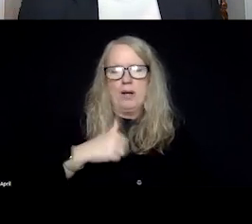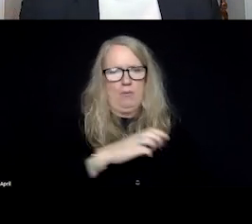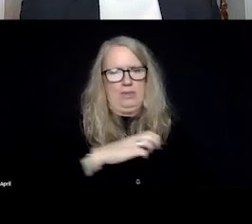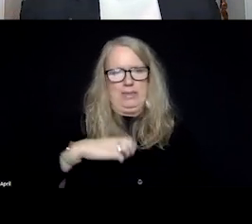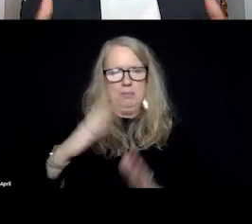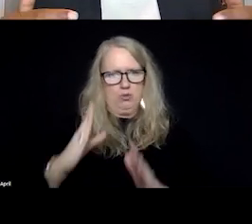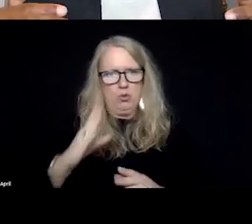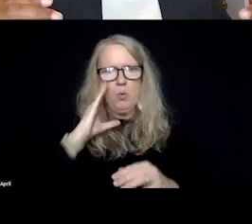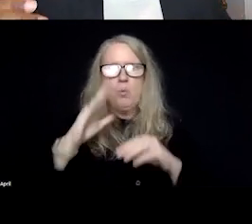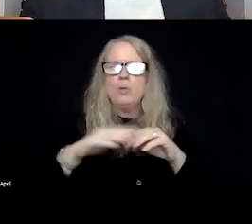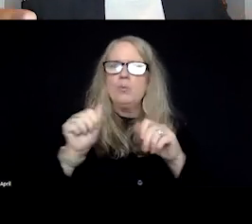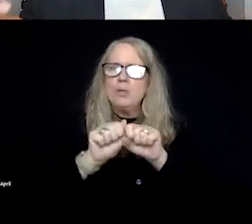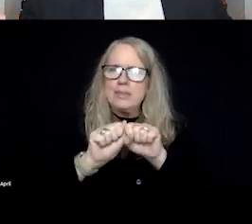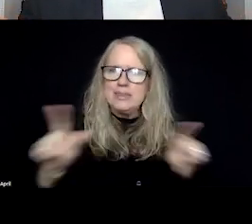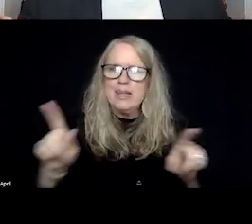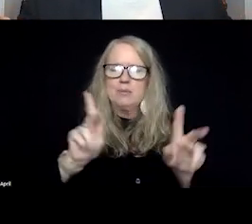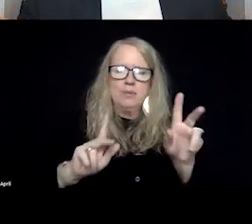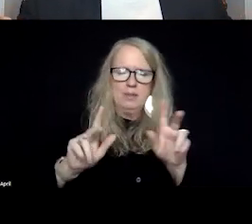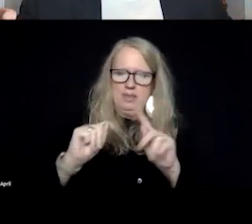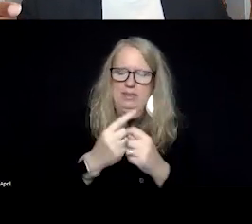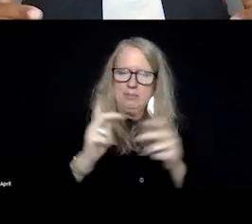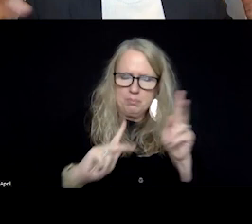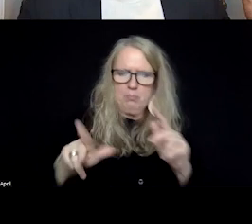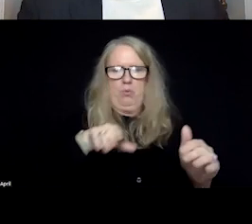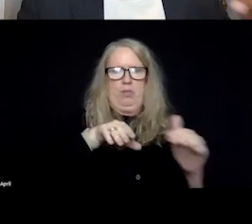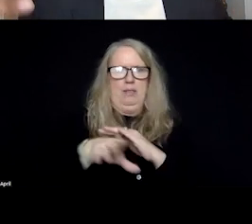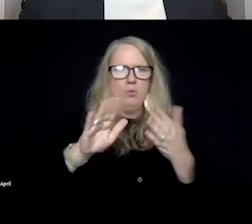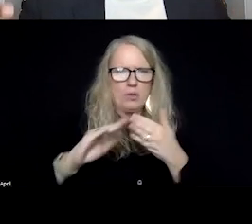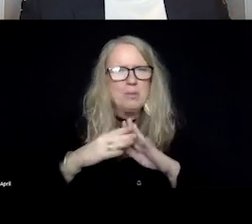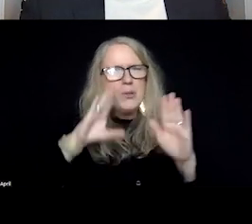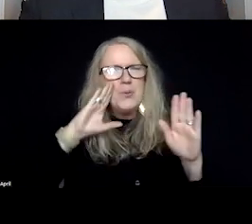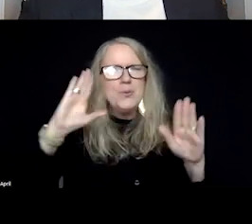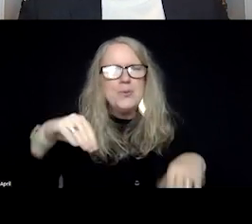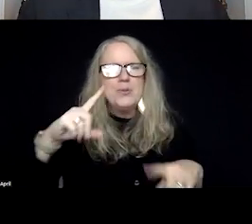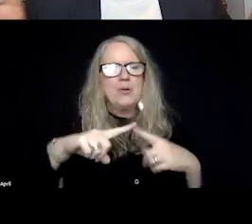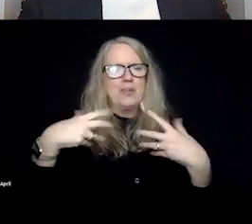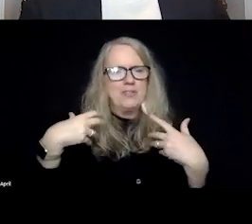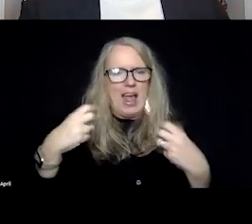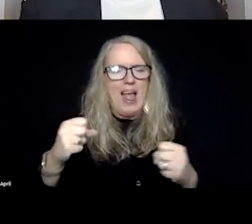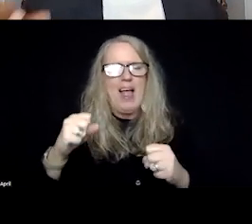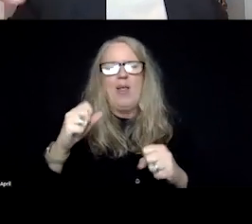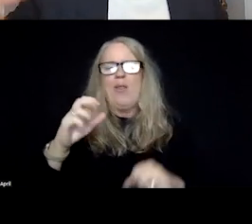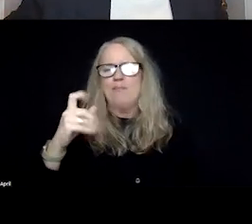WE WOULD SEND TEAMS INTO COMMUNITIES. YOU KNOW THAT HEALTHCARE AND YOU SET UP THE TABLE AND THAT INFORMATION. WE